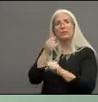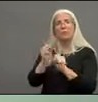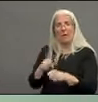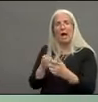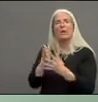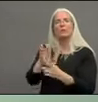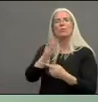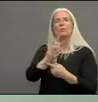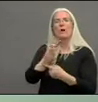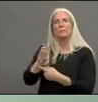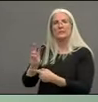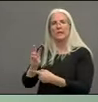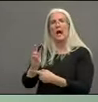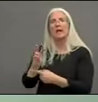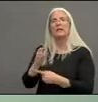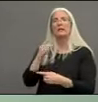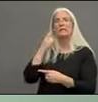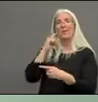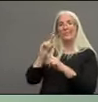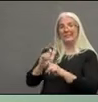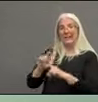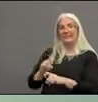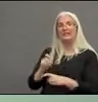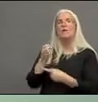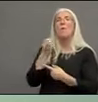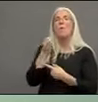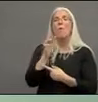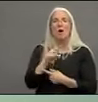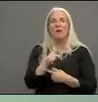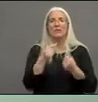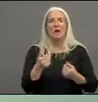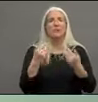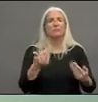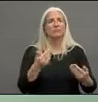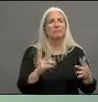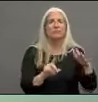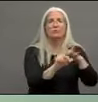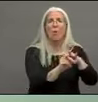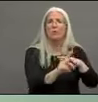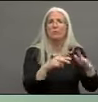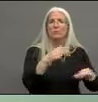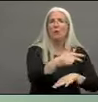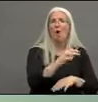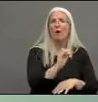testing or you can come as a walk-in for any of the other pop-up sites.